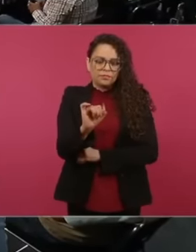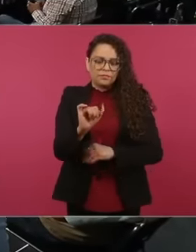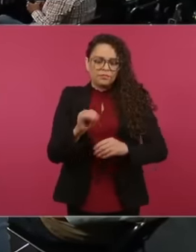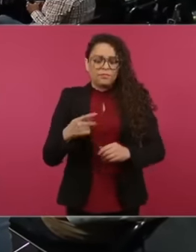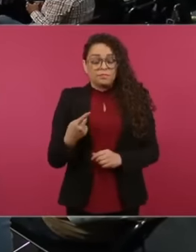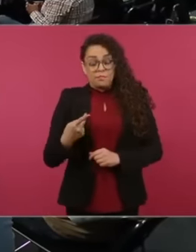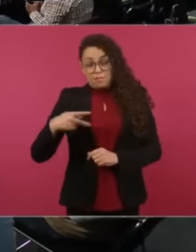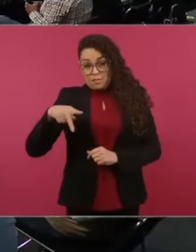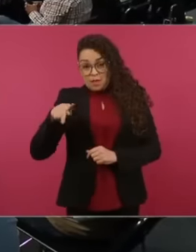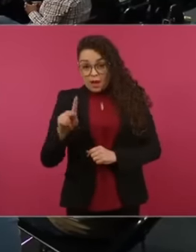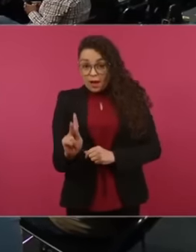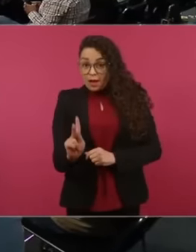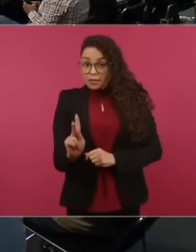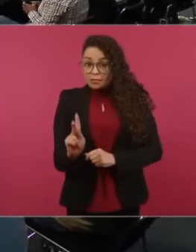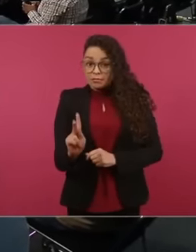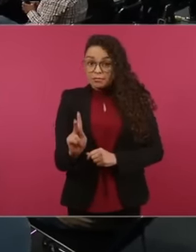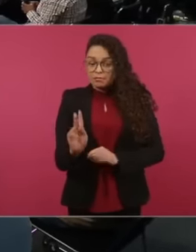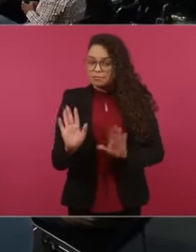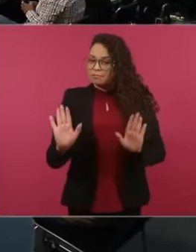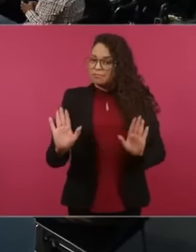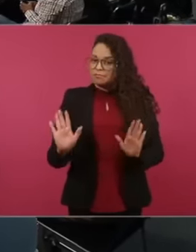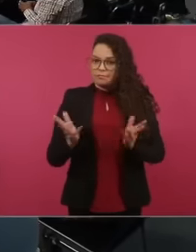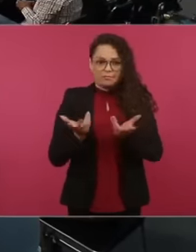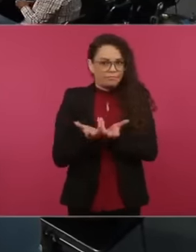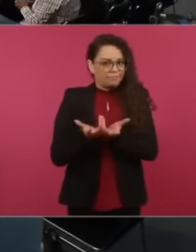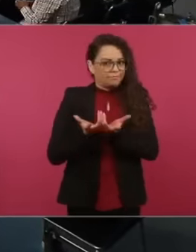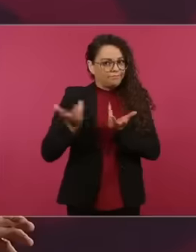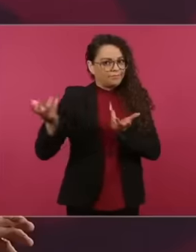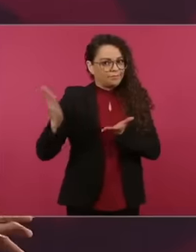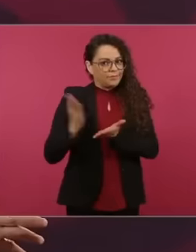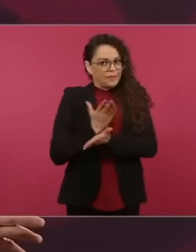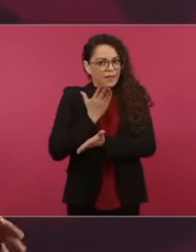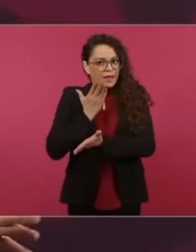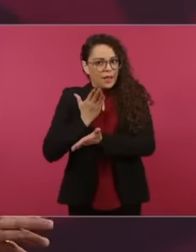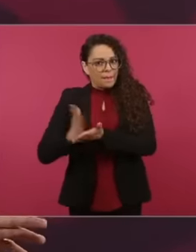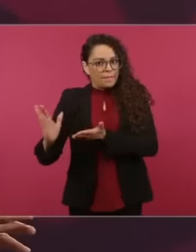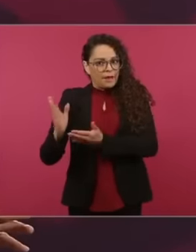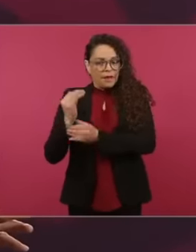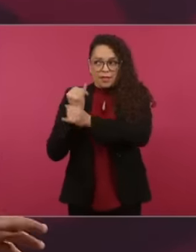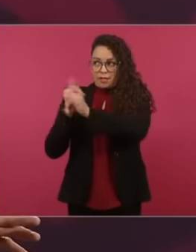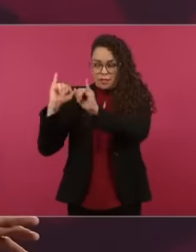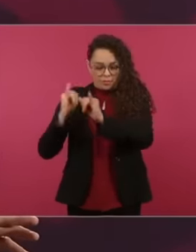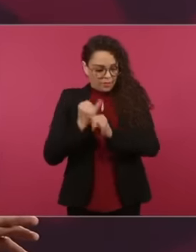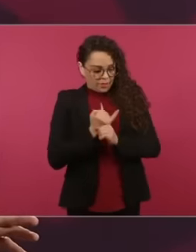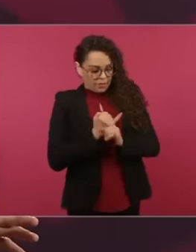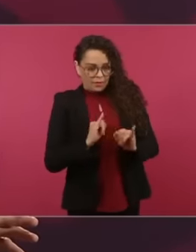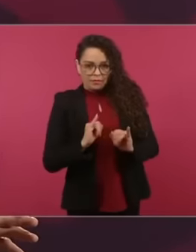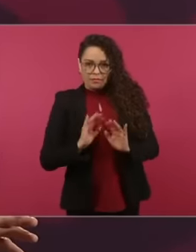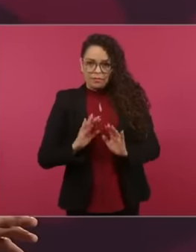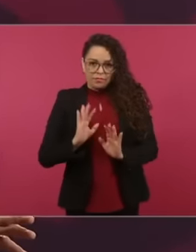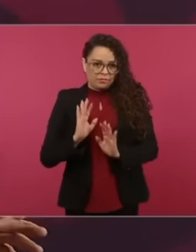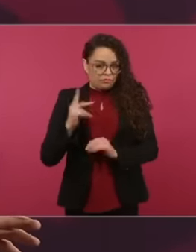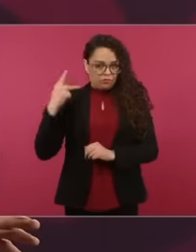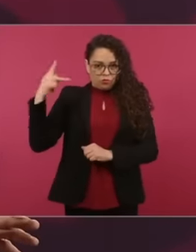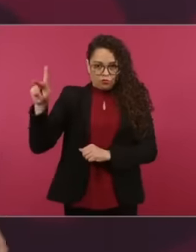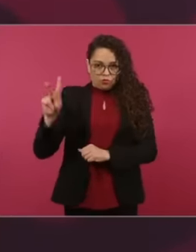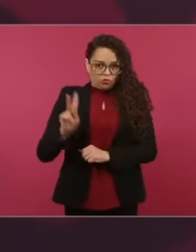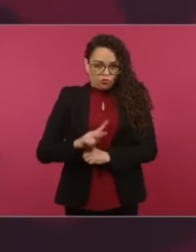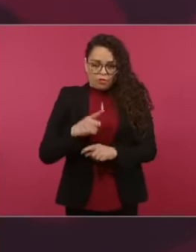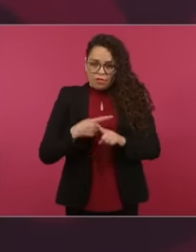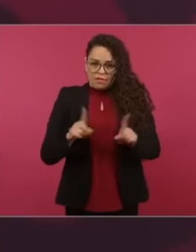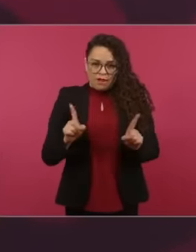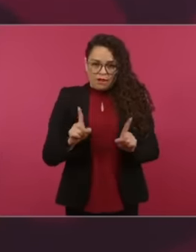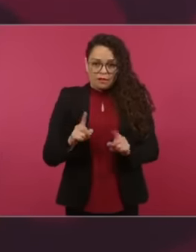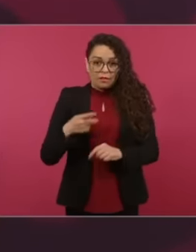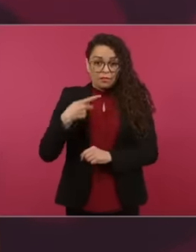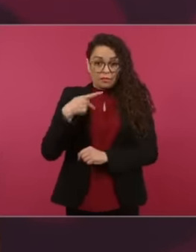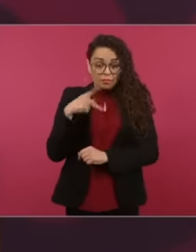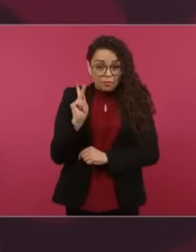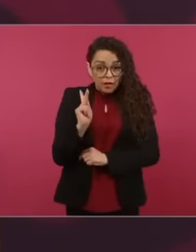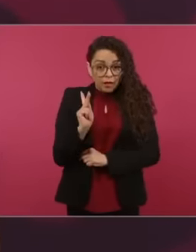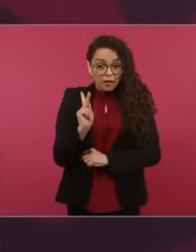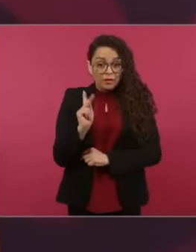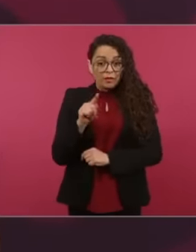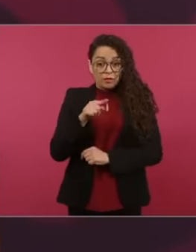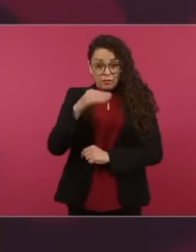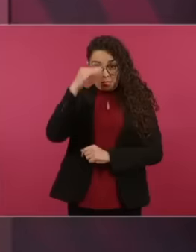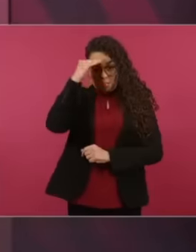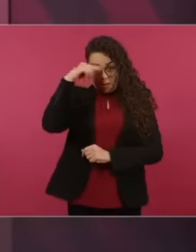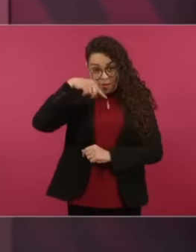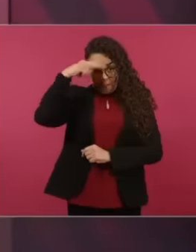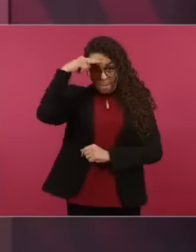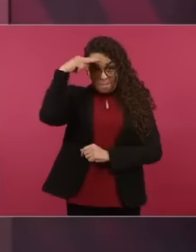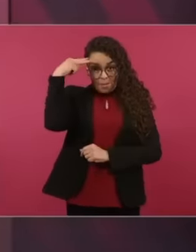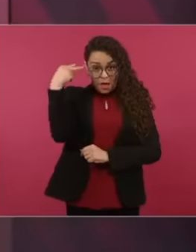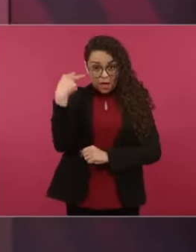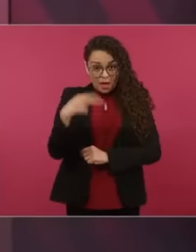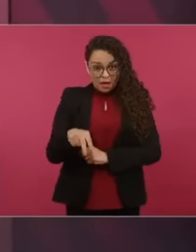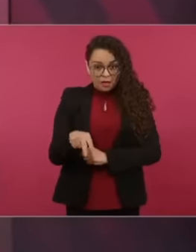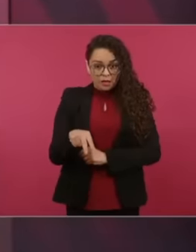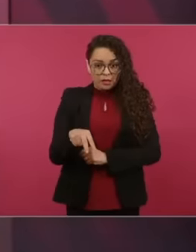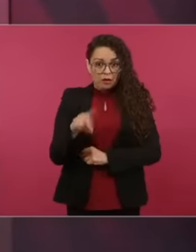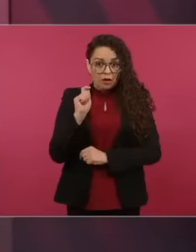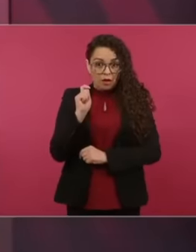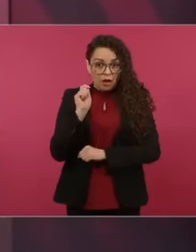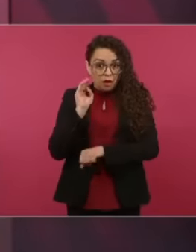but independent, Mexico can never be a protectorate a colony of no